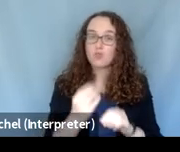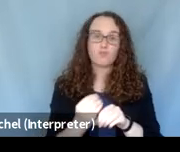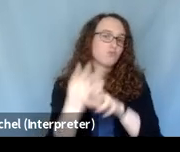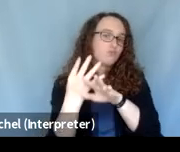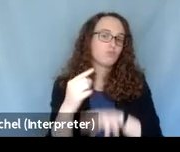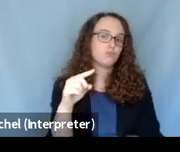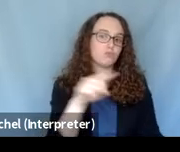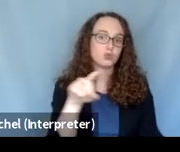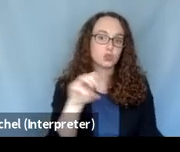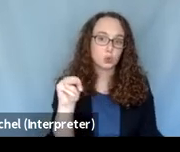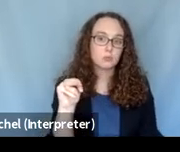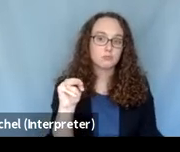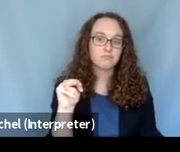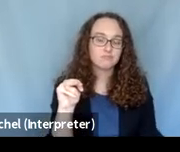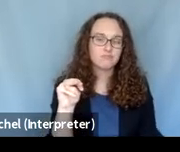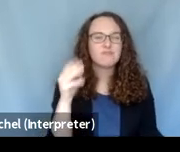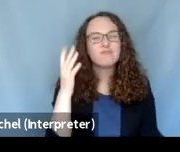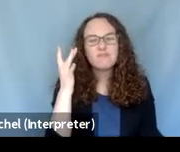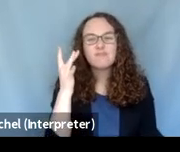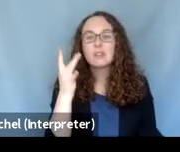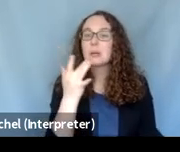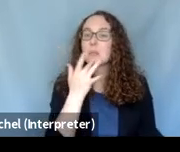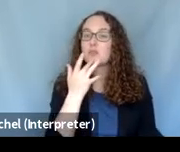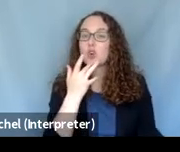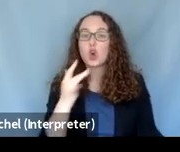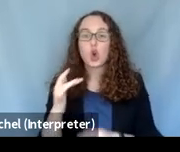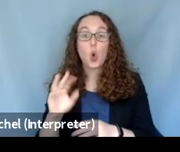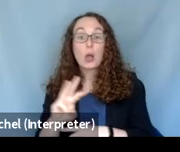like to share websites, we like to do